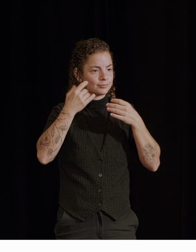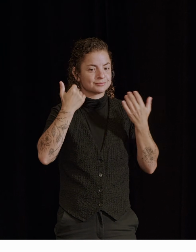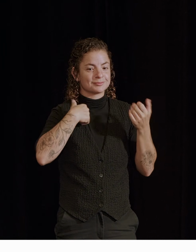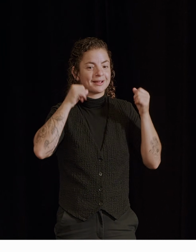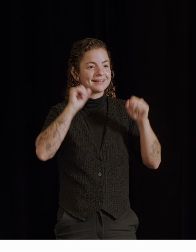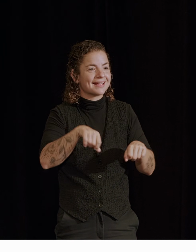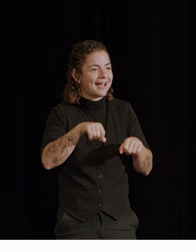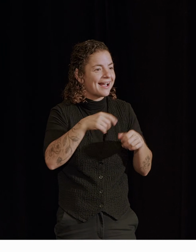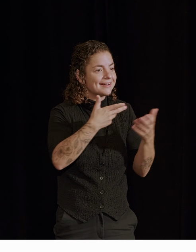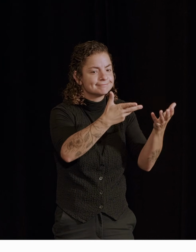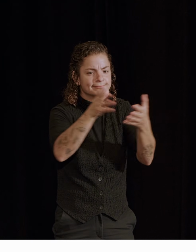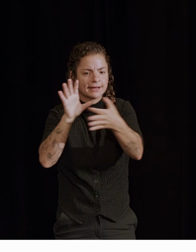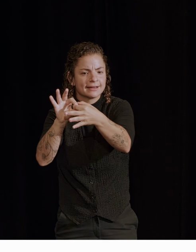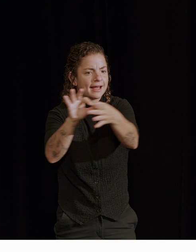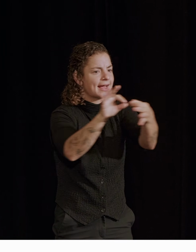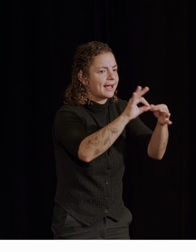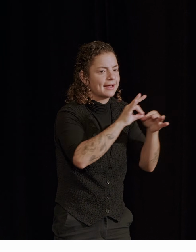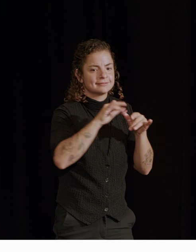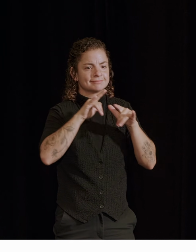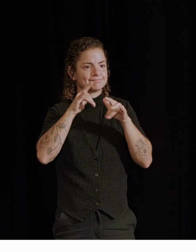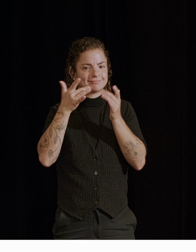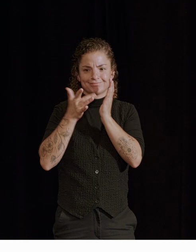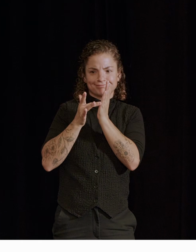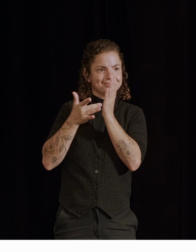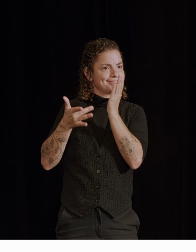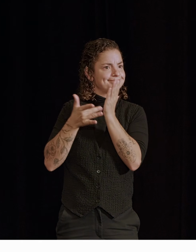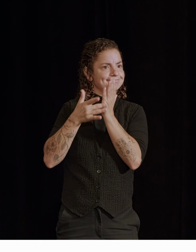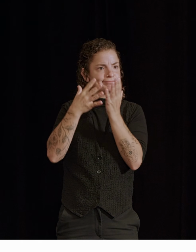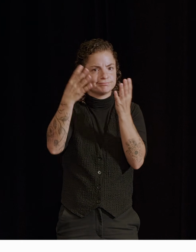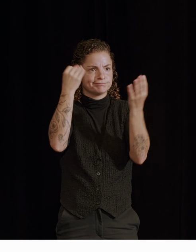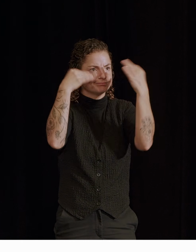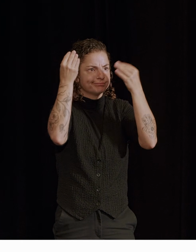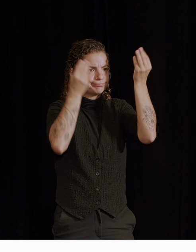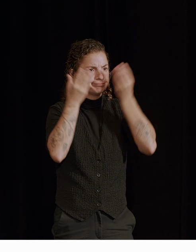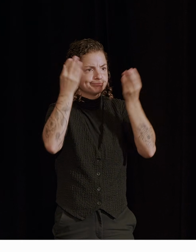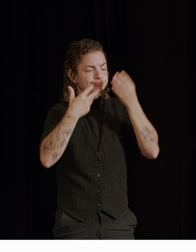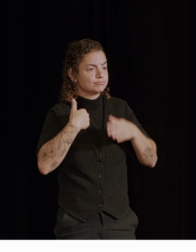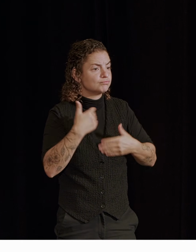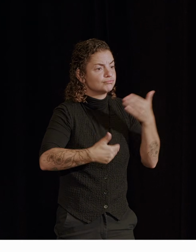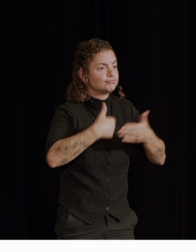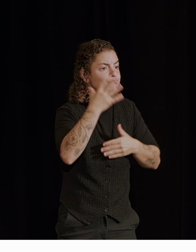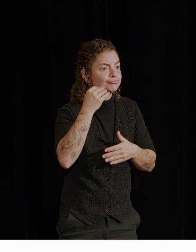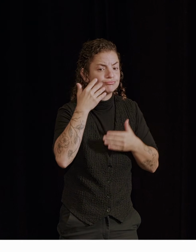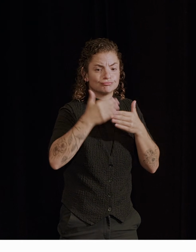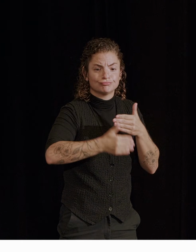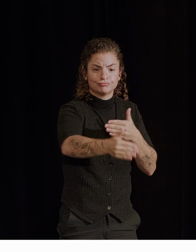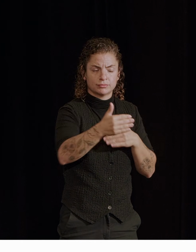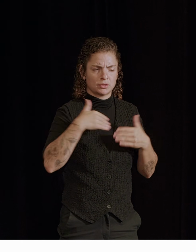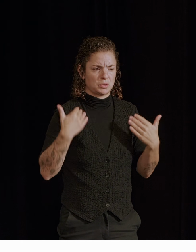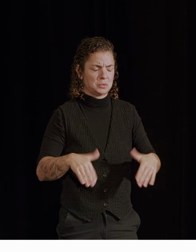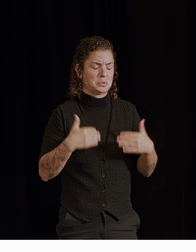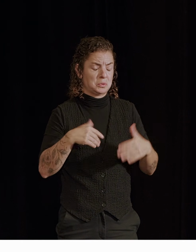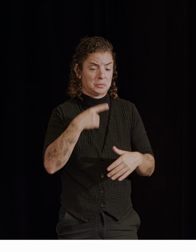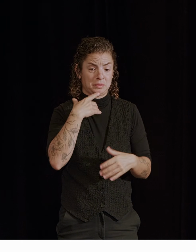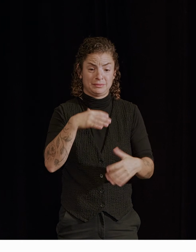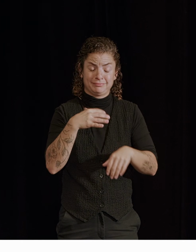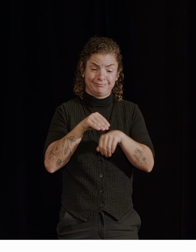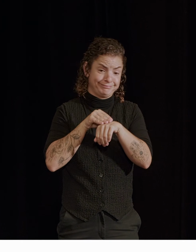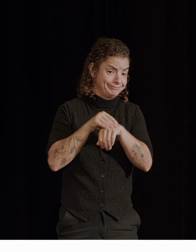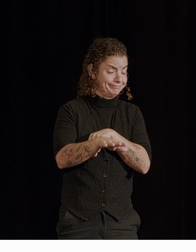One powerful example of this is our integration with Be My Eyes, which many of you may be familiar with.